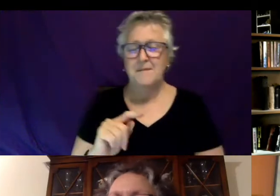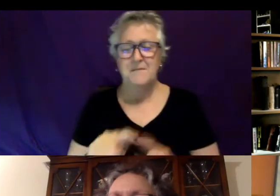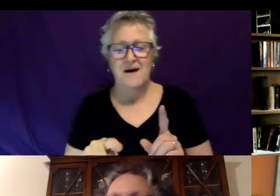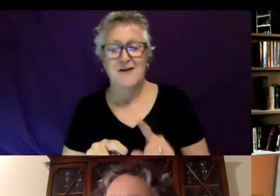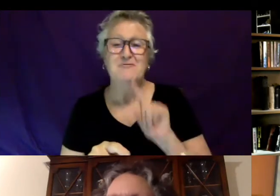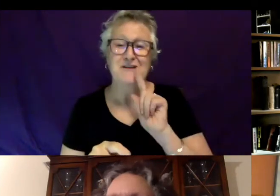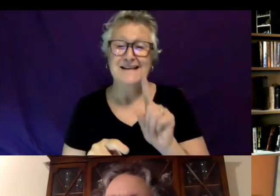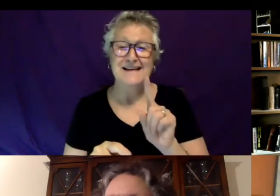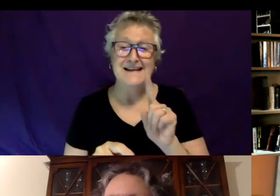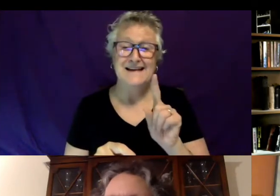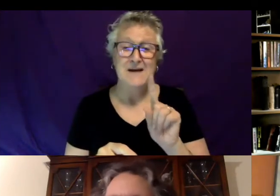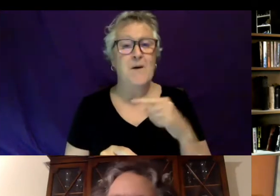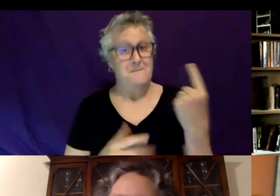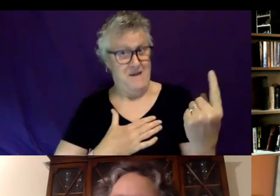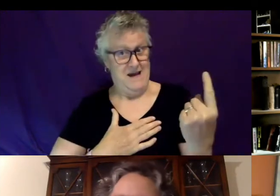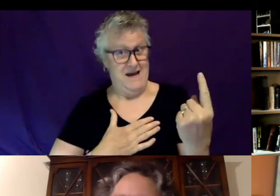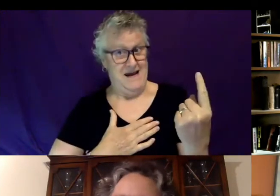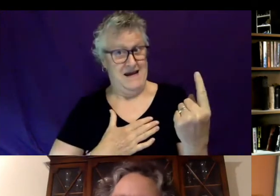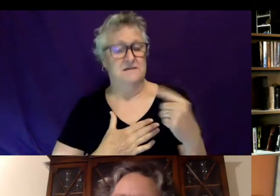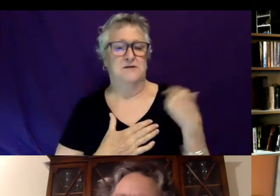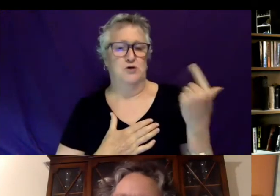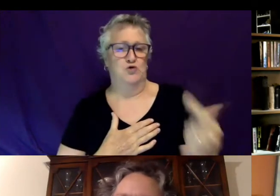and she only tolerates me when my wife isn't around.